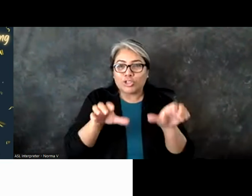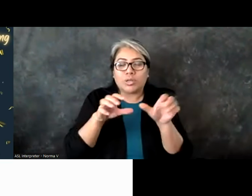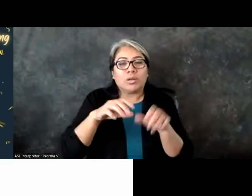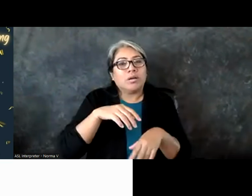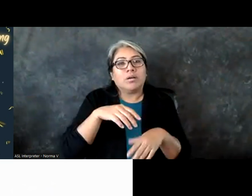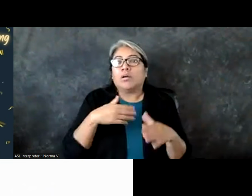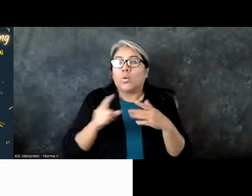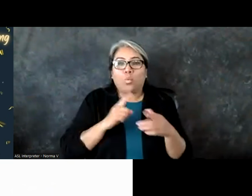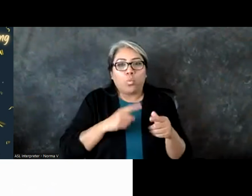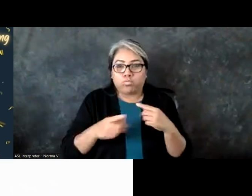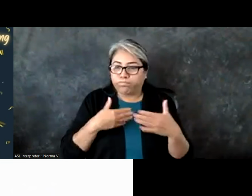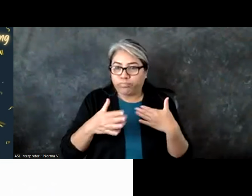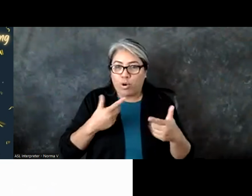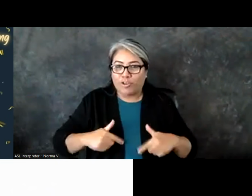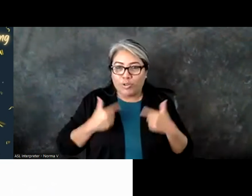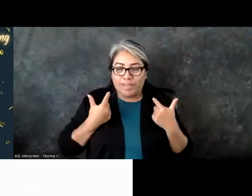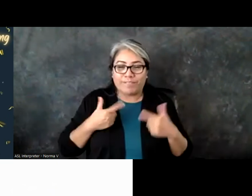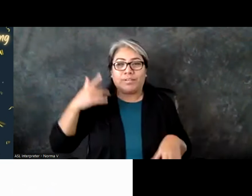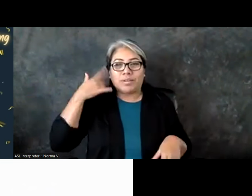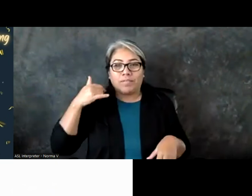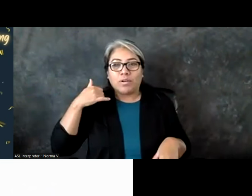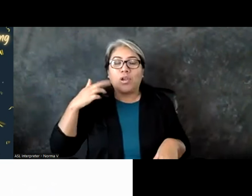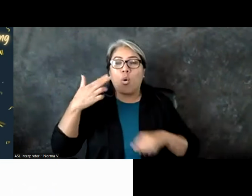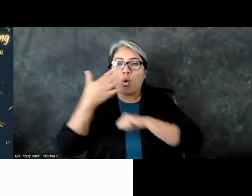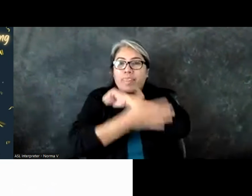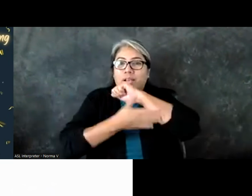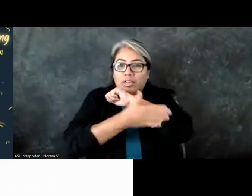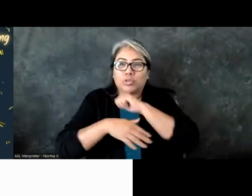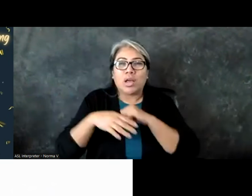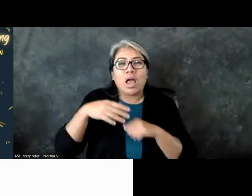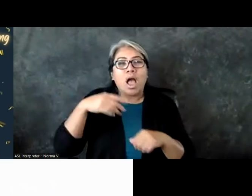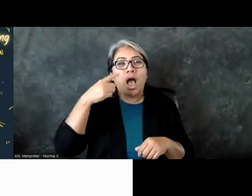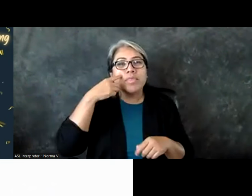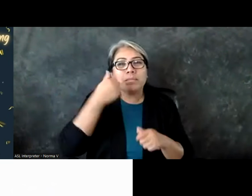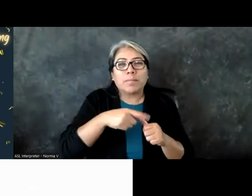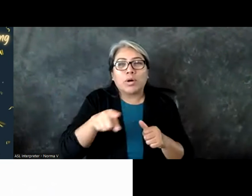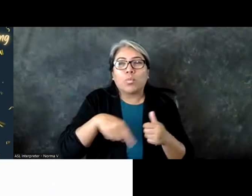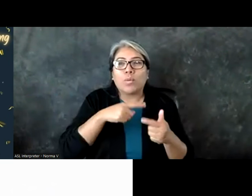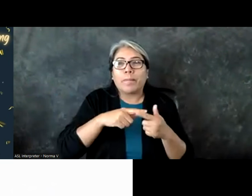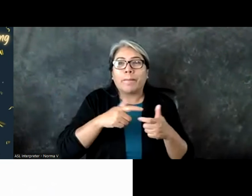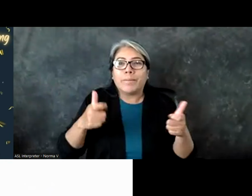and we will share a link on social media as well. Another way that folks can take action , wherever you are in